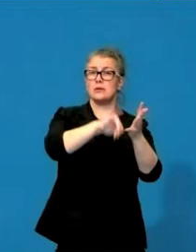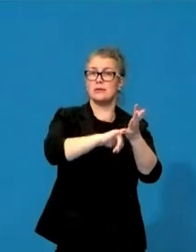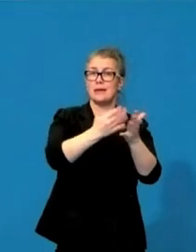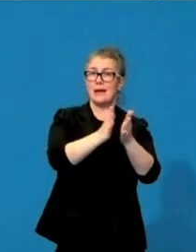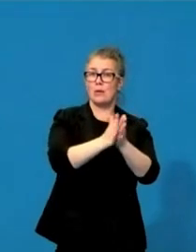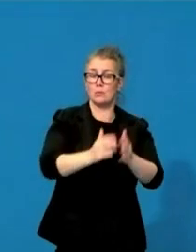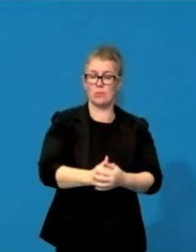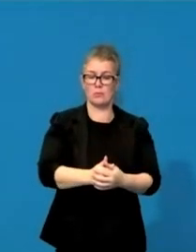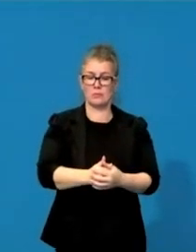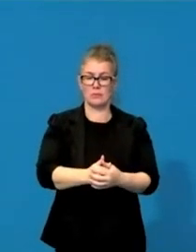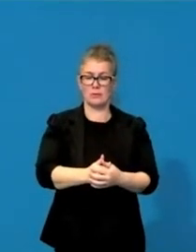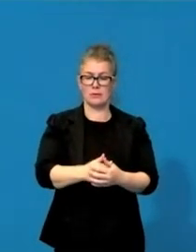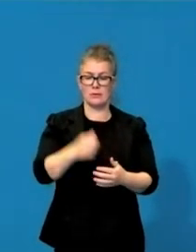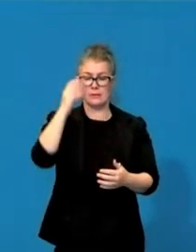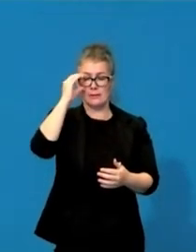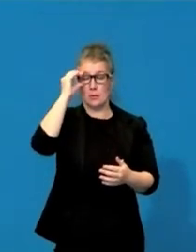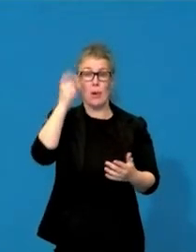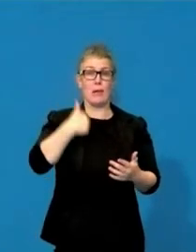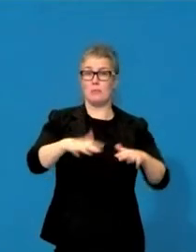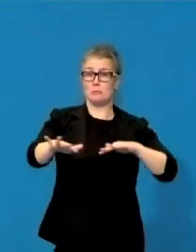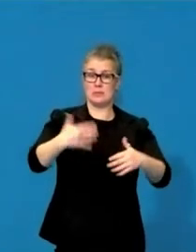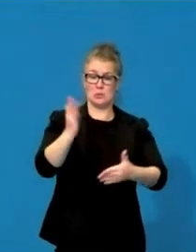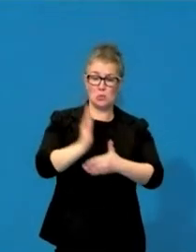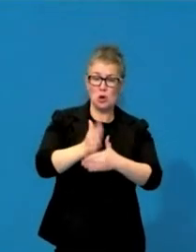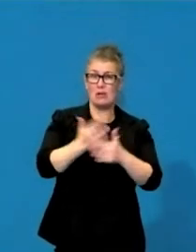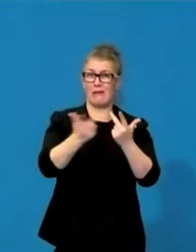Well, I'm - because I'm so busy with work and all that other sort of stuff, I